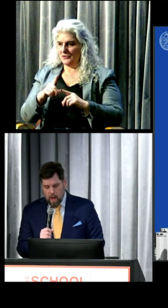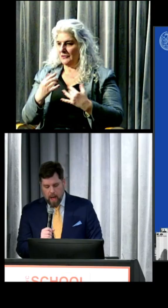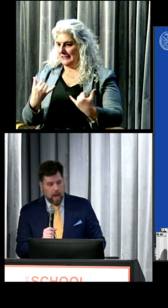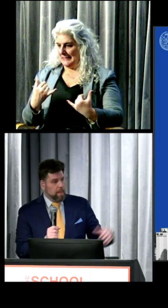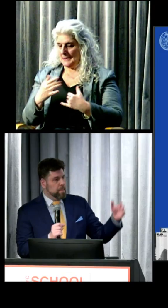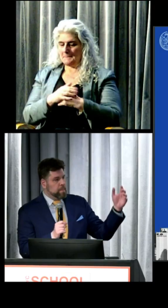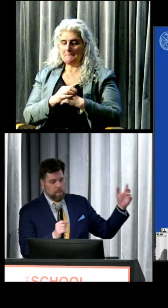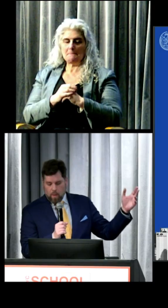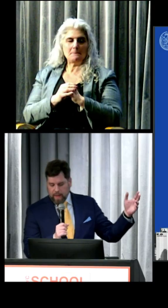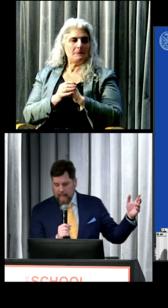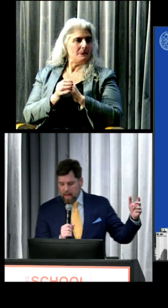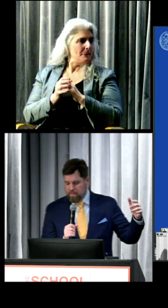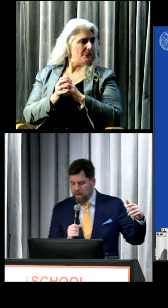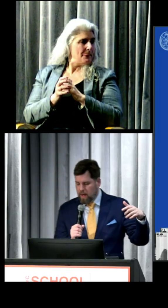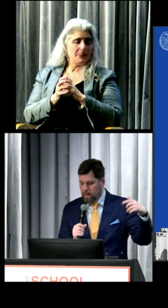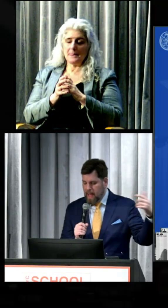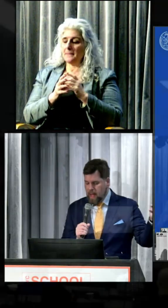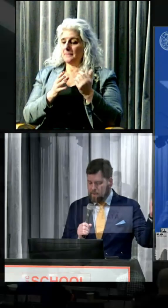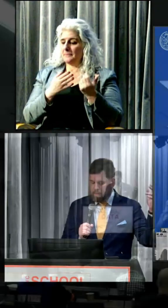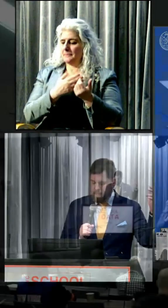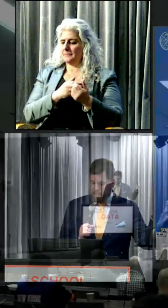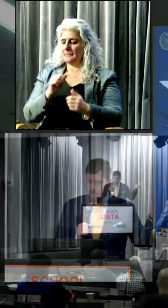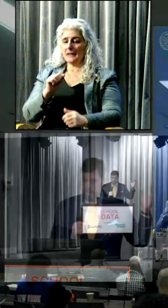It's just so great to be here, and Amelia Merker.